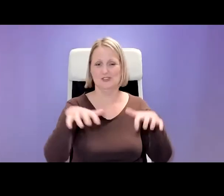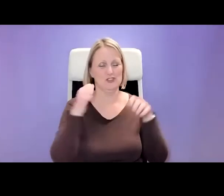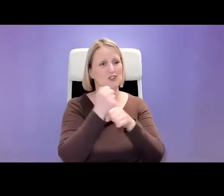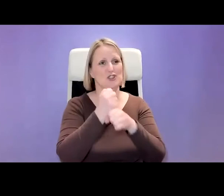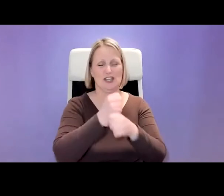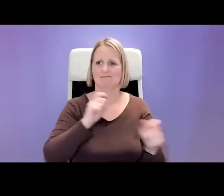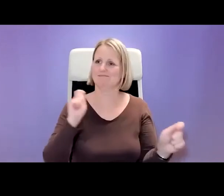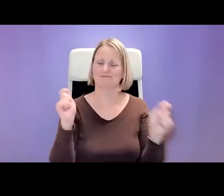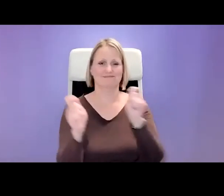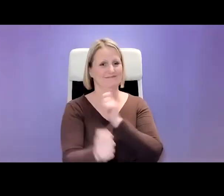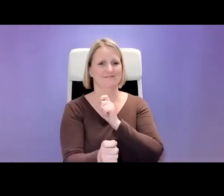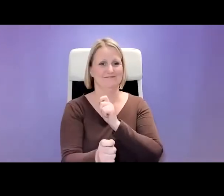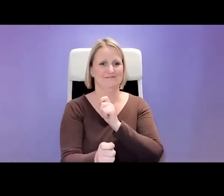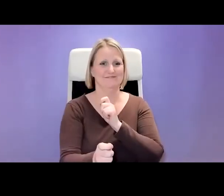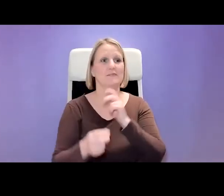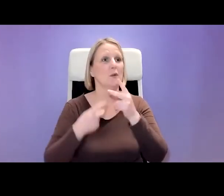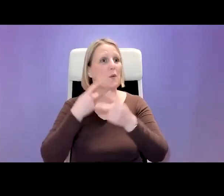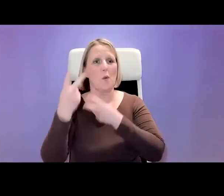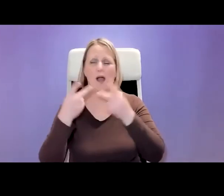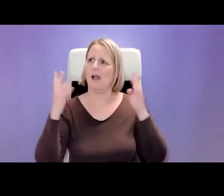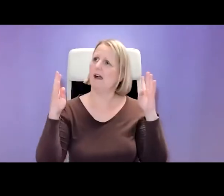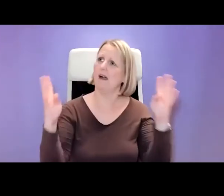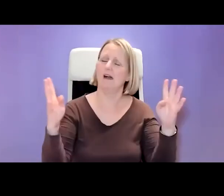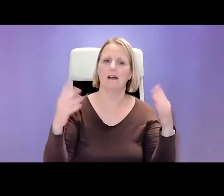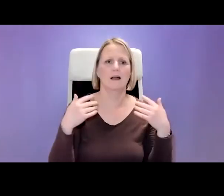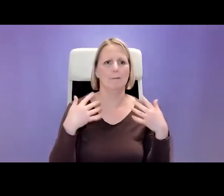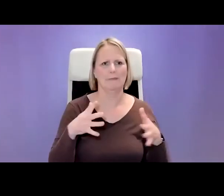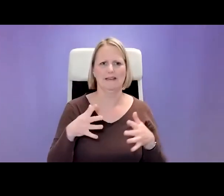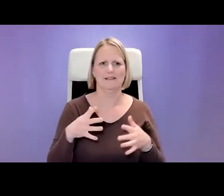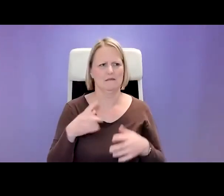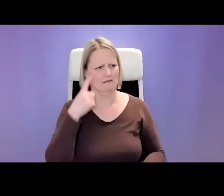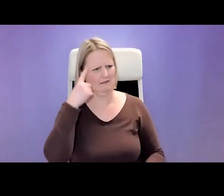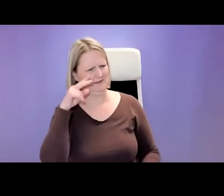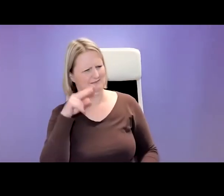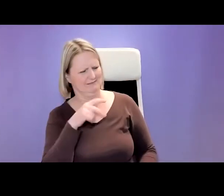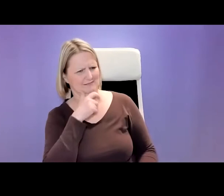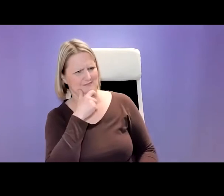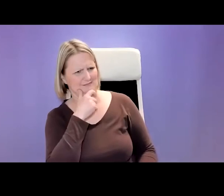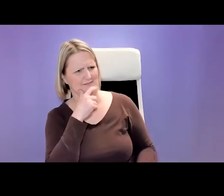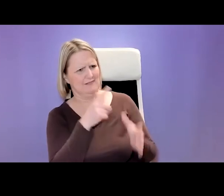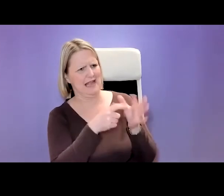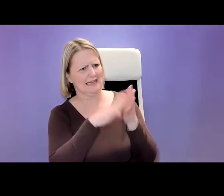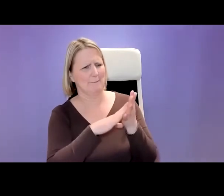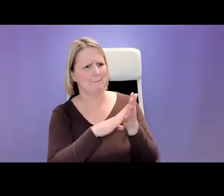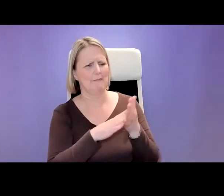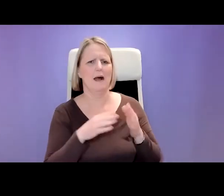A choir used to performing has been forced to ask what it means to have Adam humming and stimming